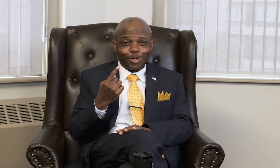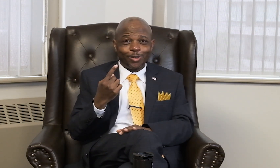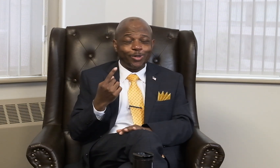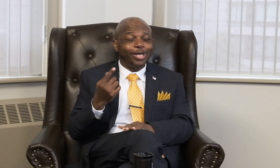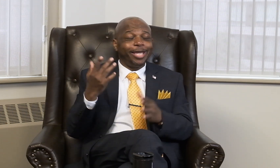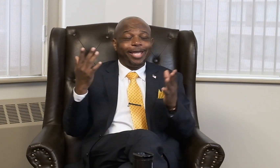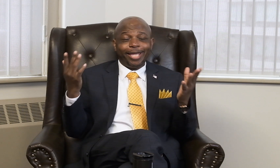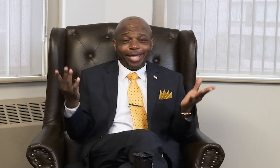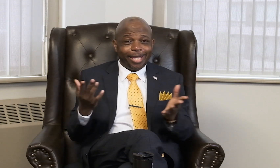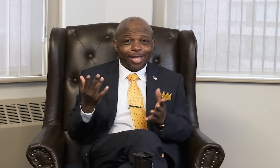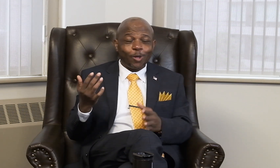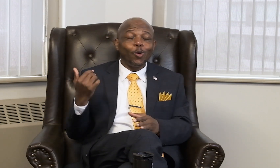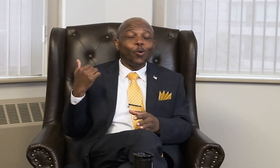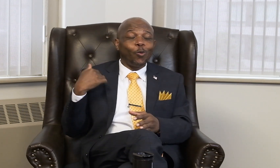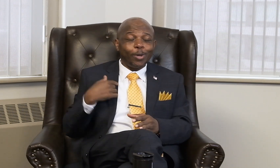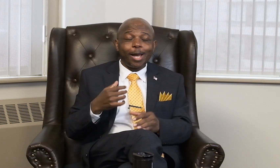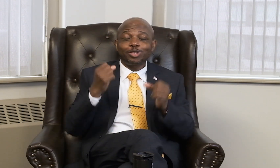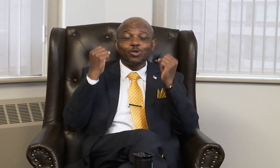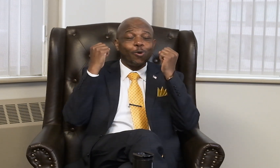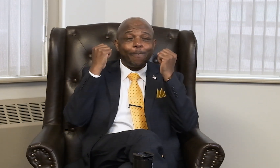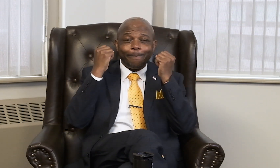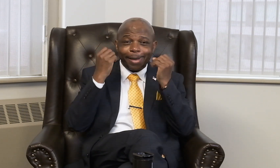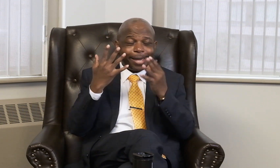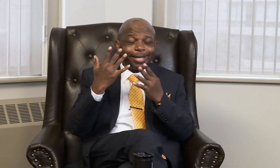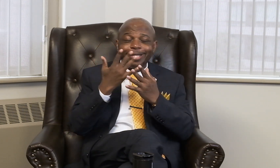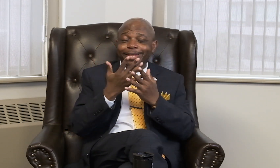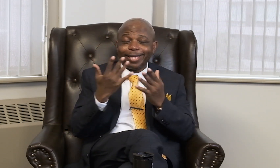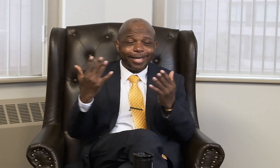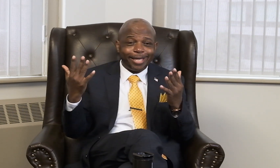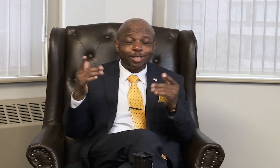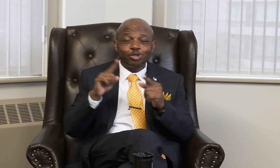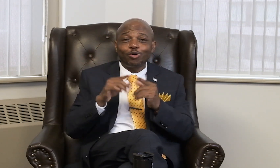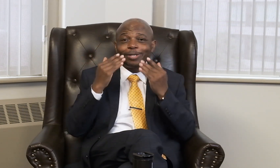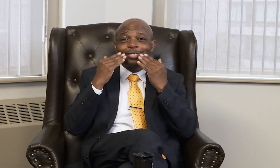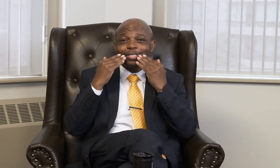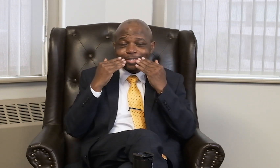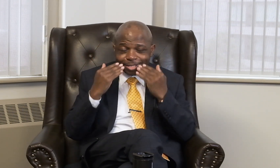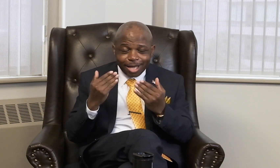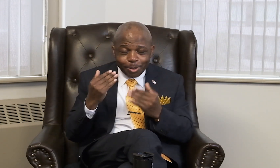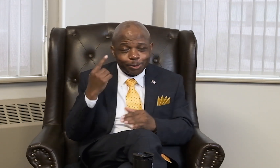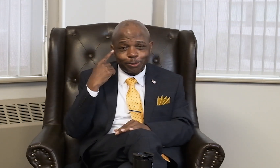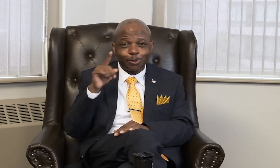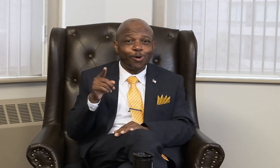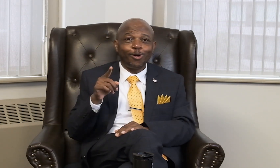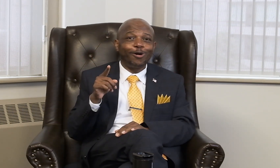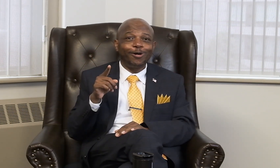I tell you that there are so many things for us to be grateful for.